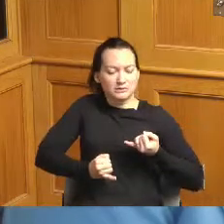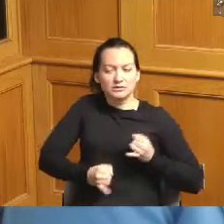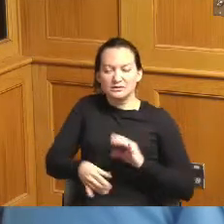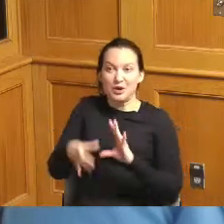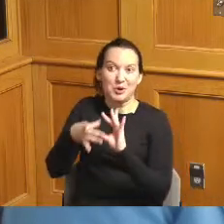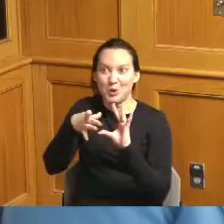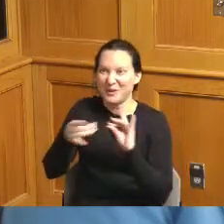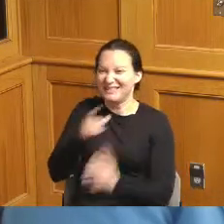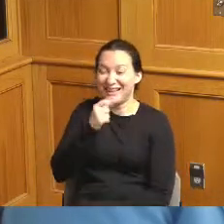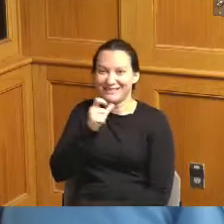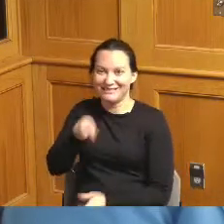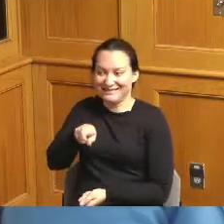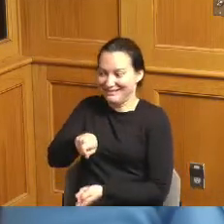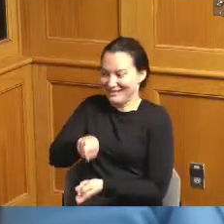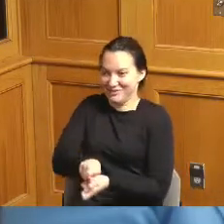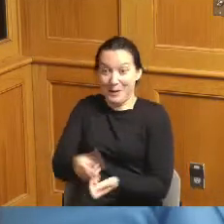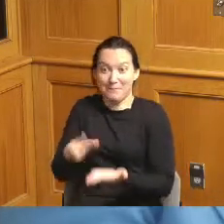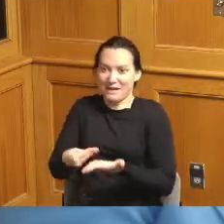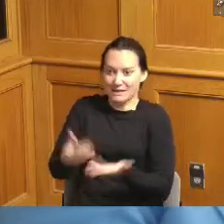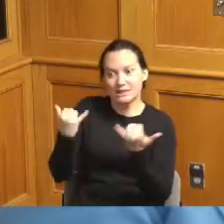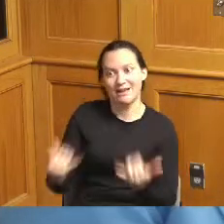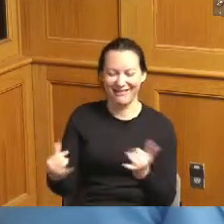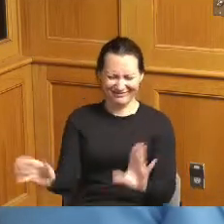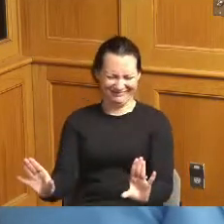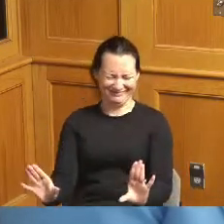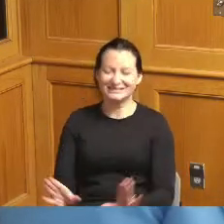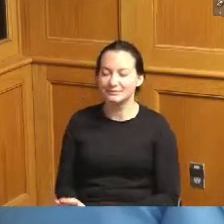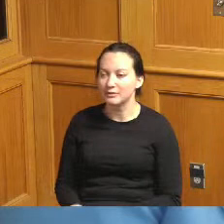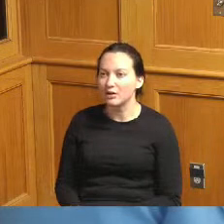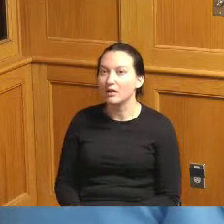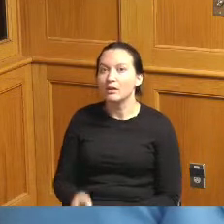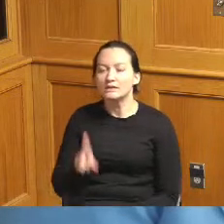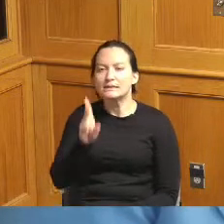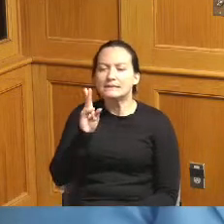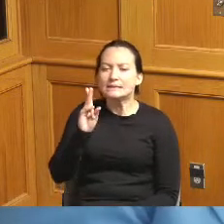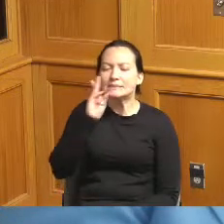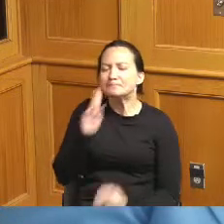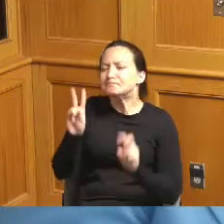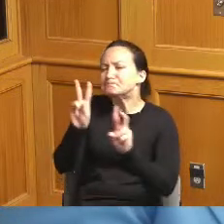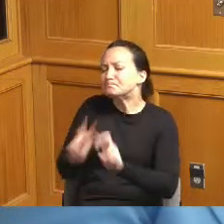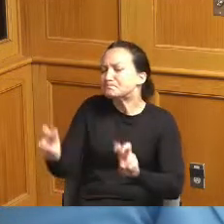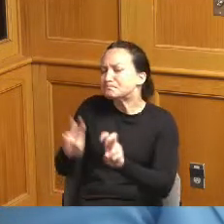you're not asking for funding today but I know as we look at I just want to ask the Administrator